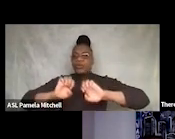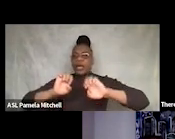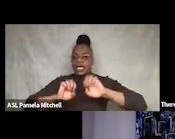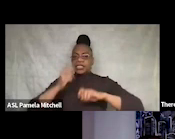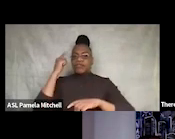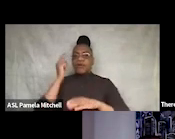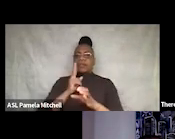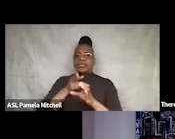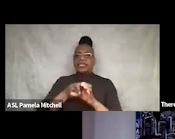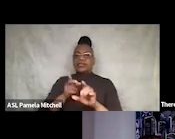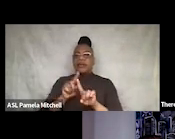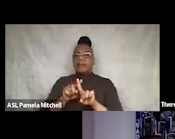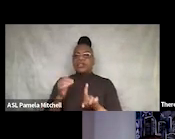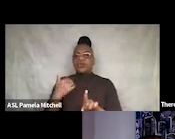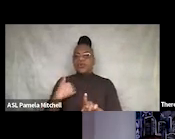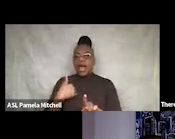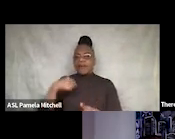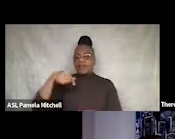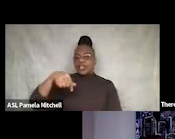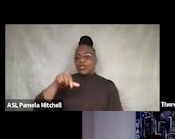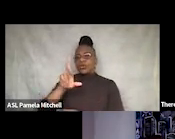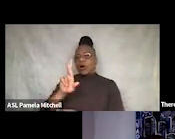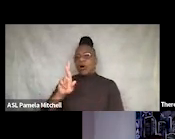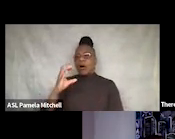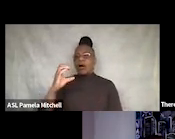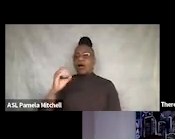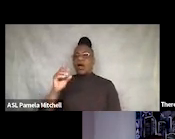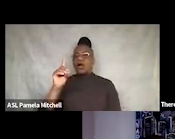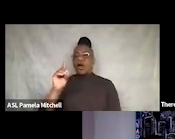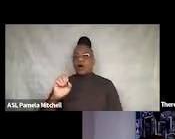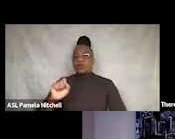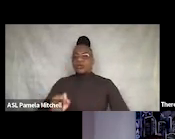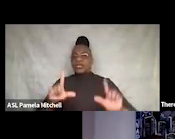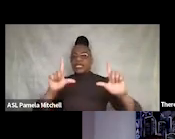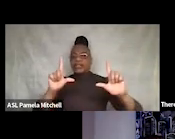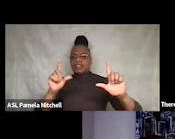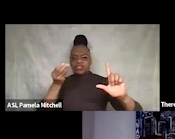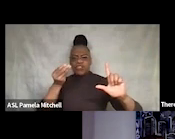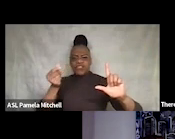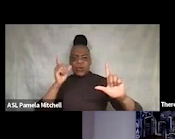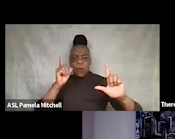but there's a QR code here, which we'll leave up on the screen for a moment. And aside from that,